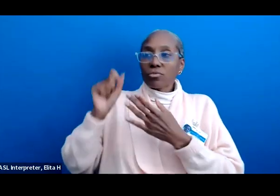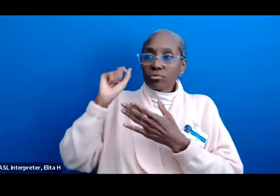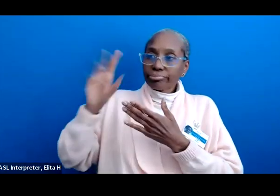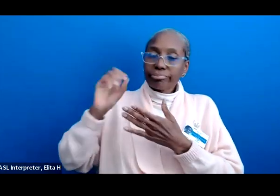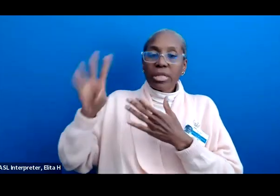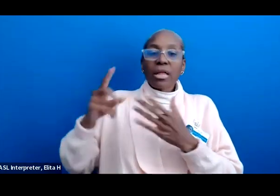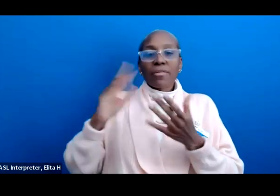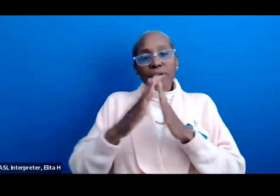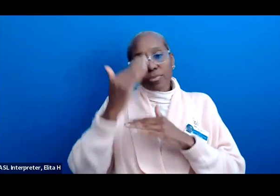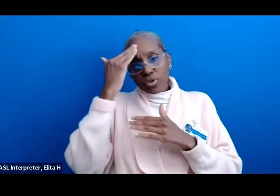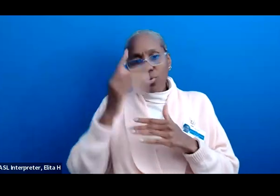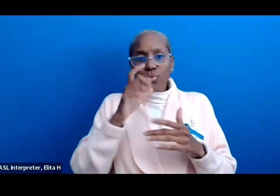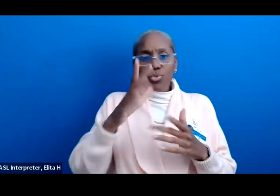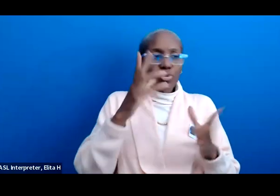They'll get to know what your issues are.